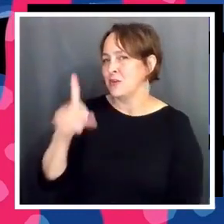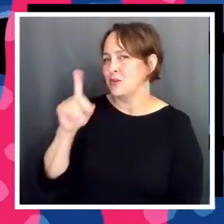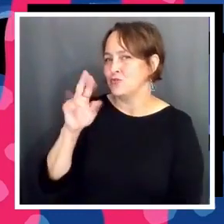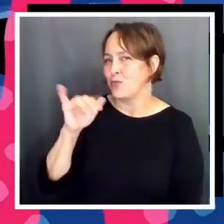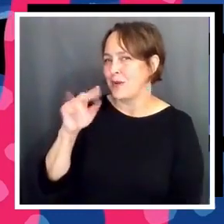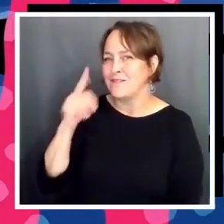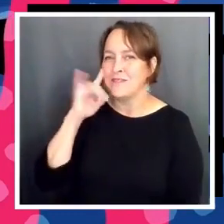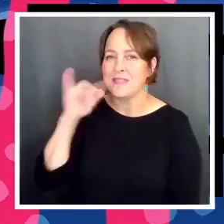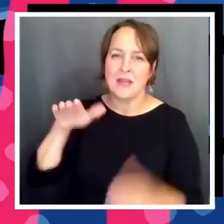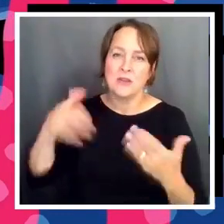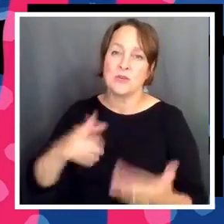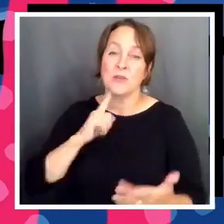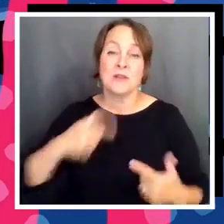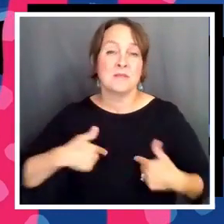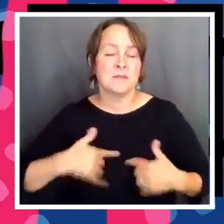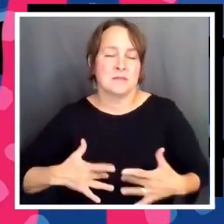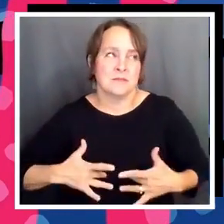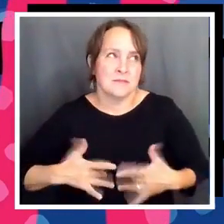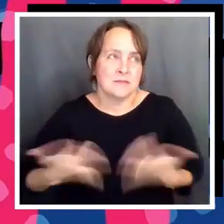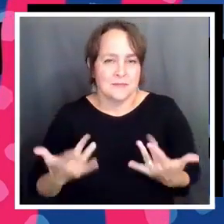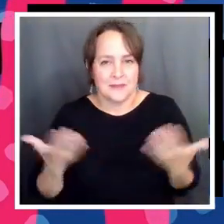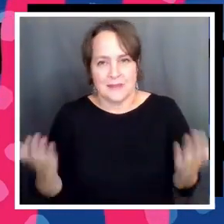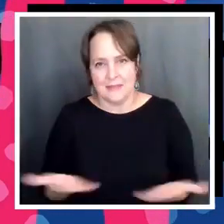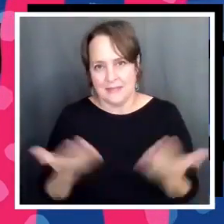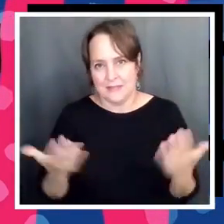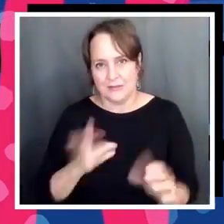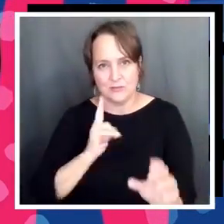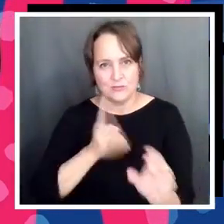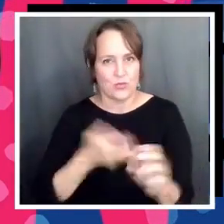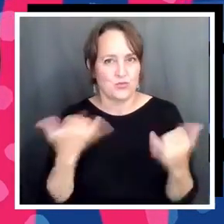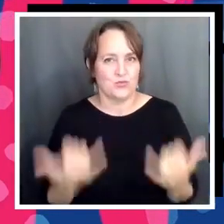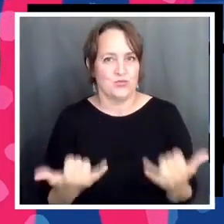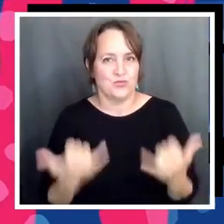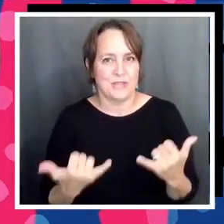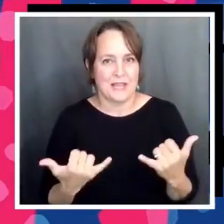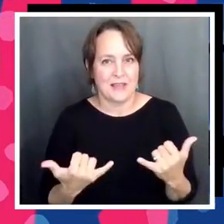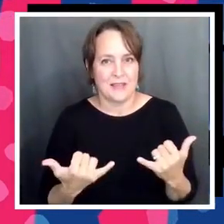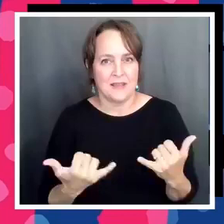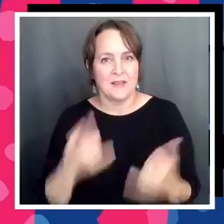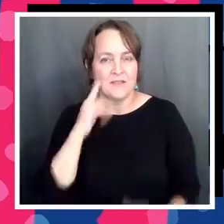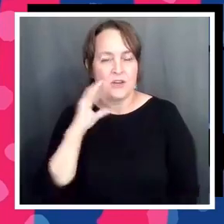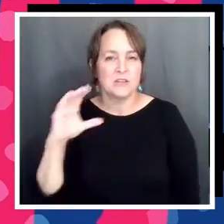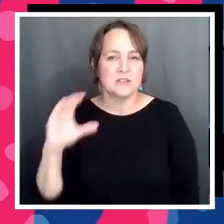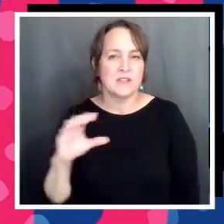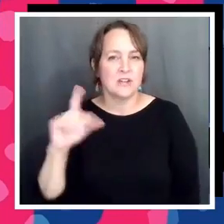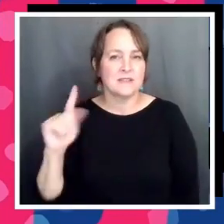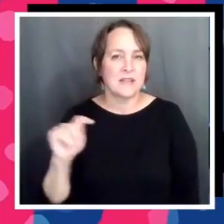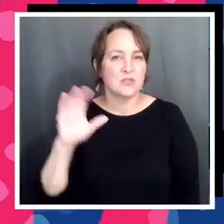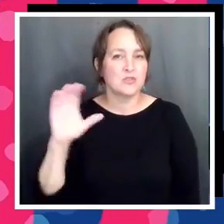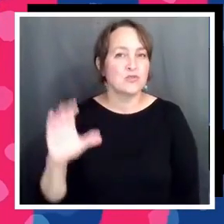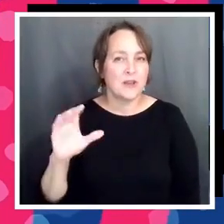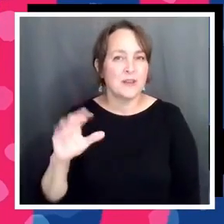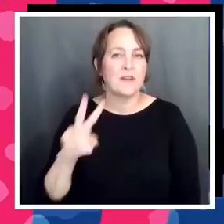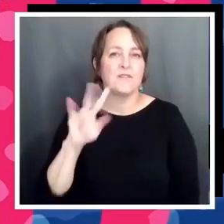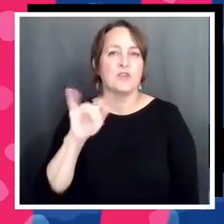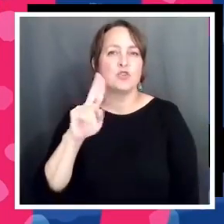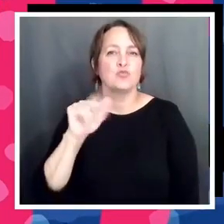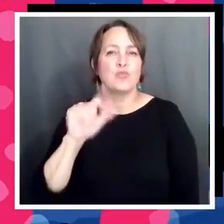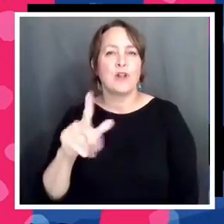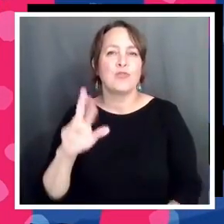MUCH FOR BEING WITH US TODAY. THANK YOU DORIAN FOR THE